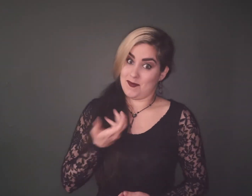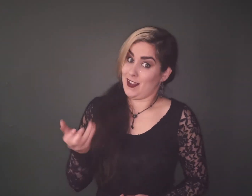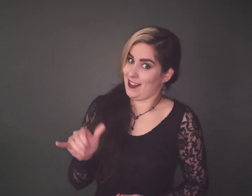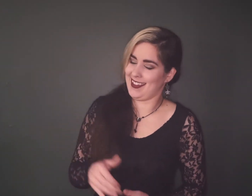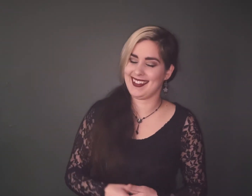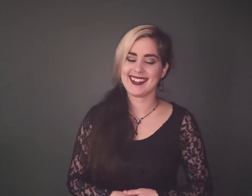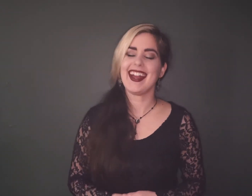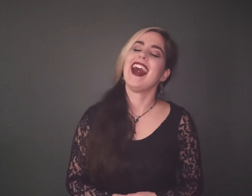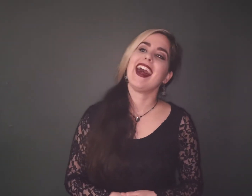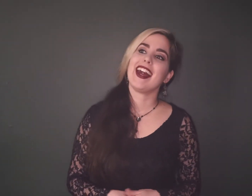And... I'm very proud of that.